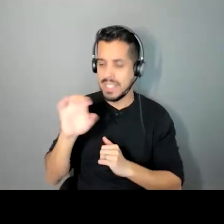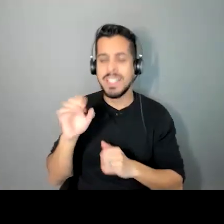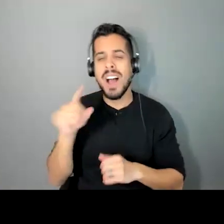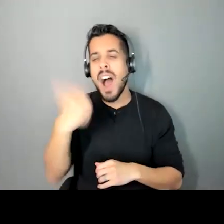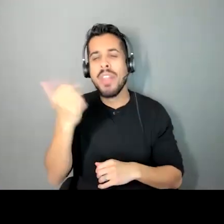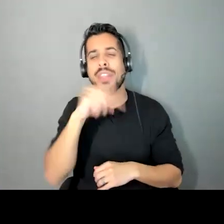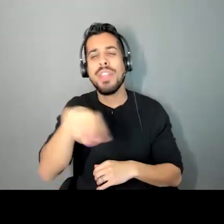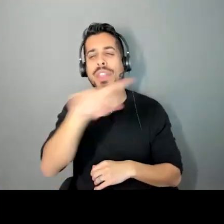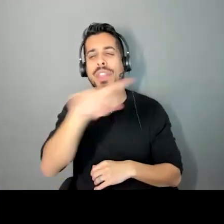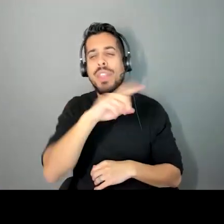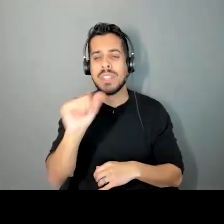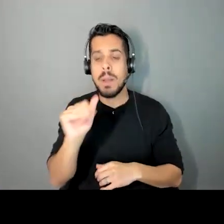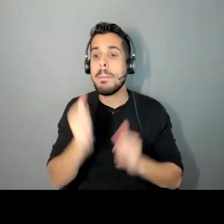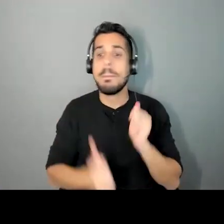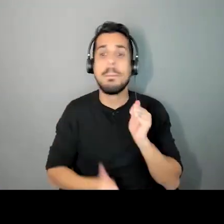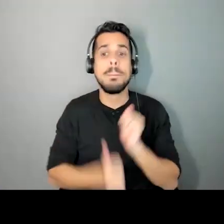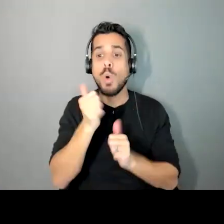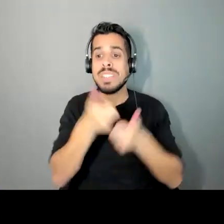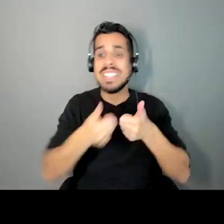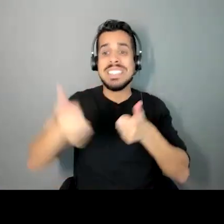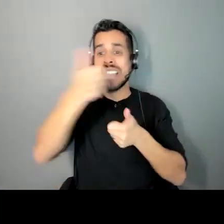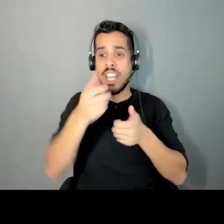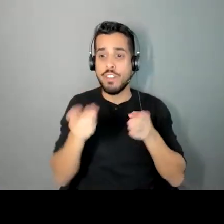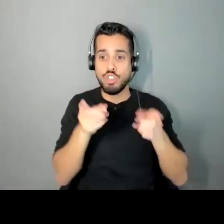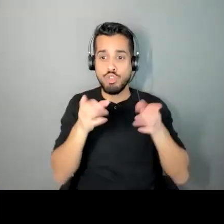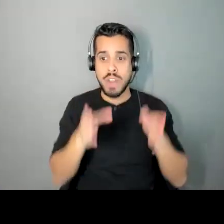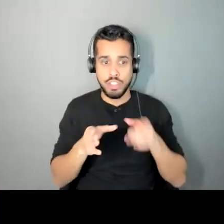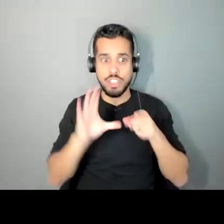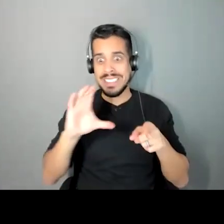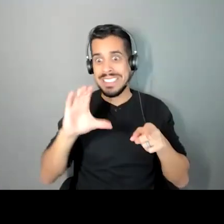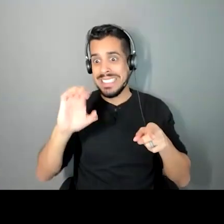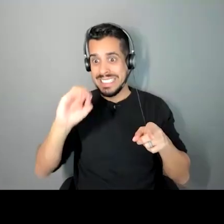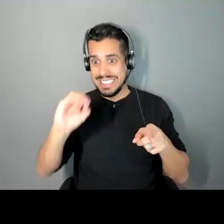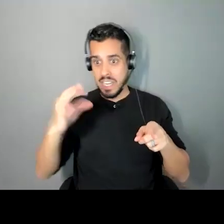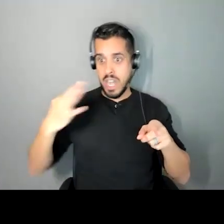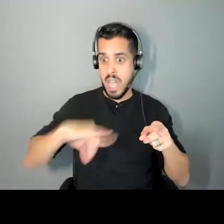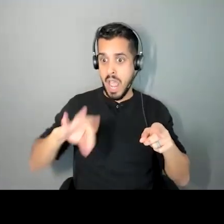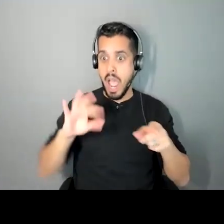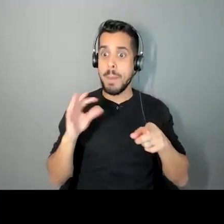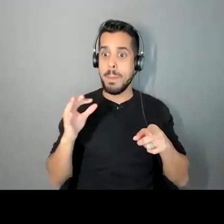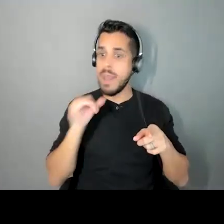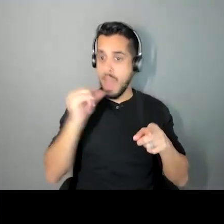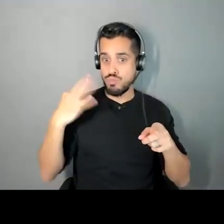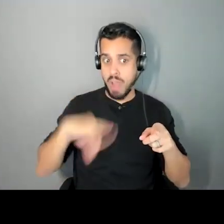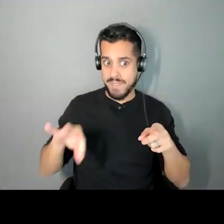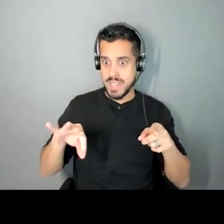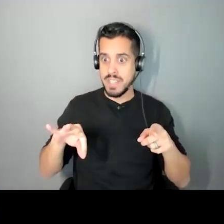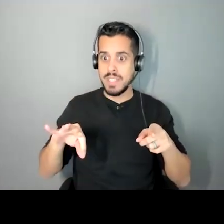is most executive directors or CEOs of non-profits serving the disability community live in ivory towers.